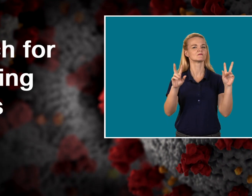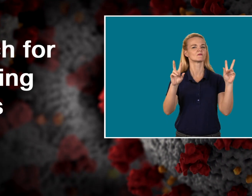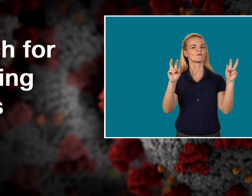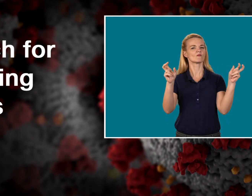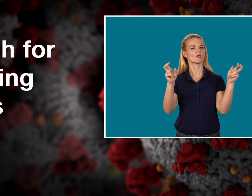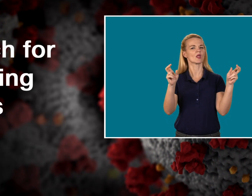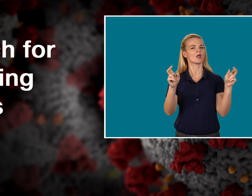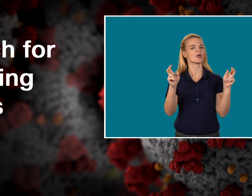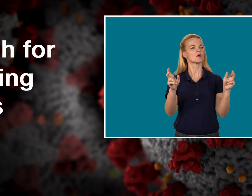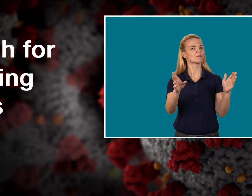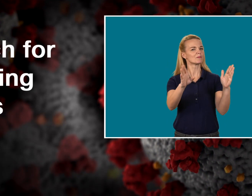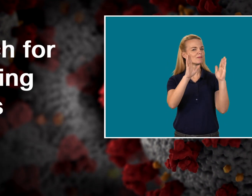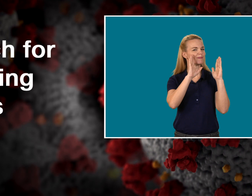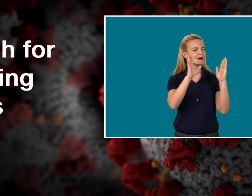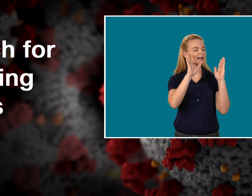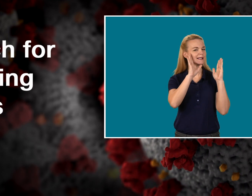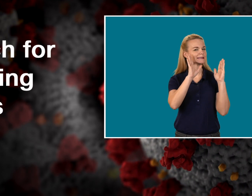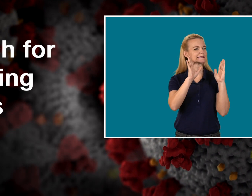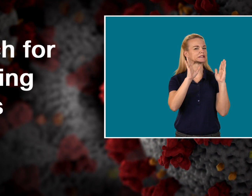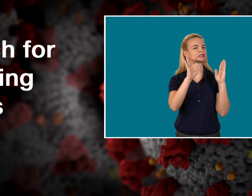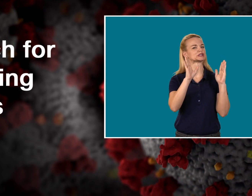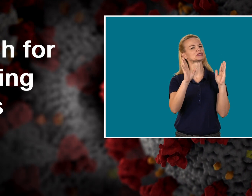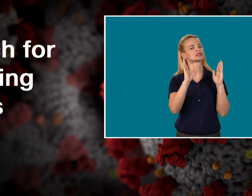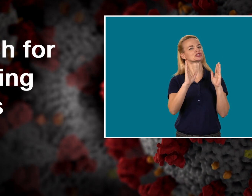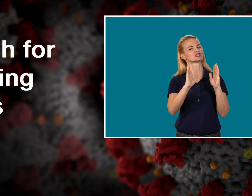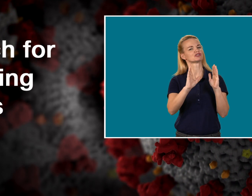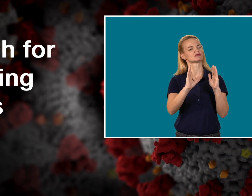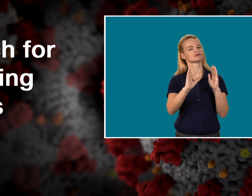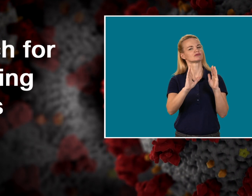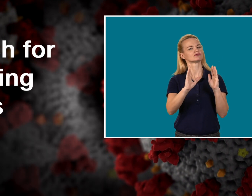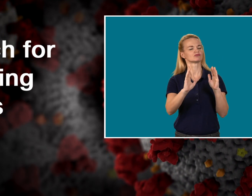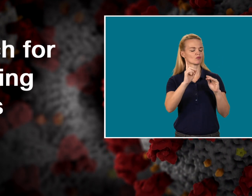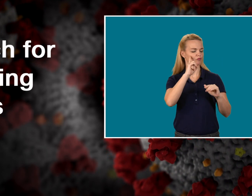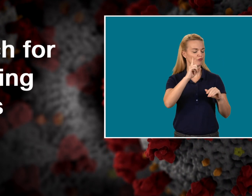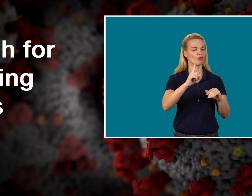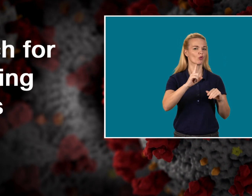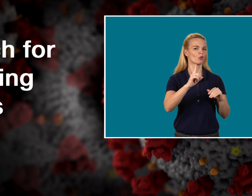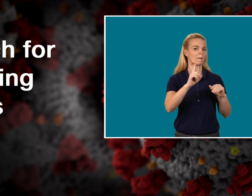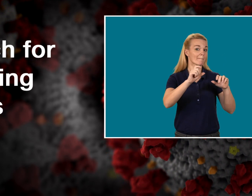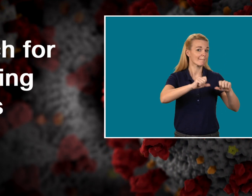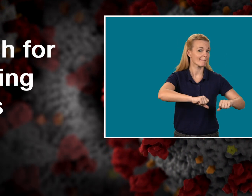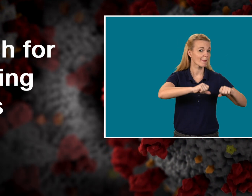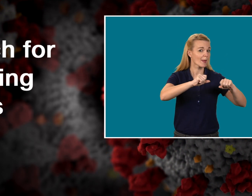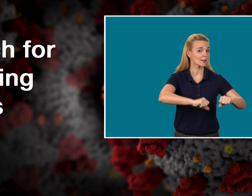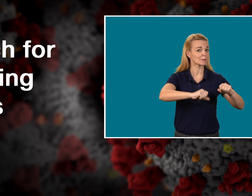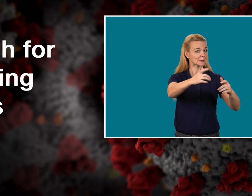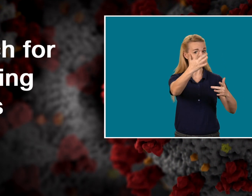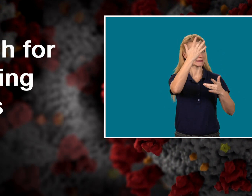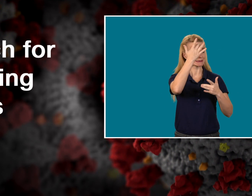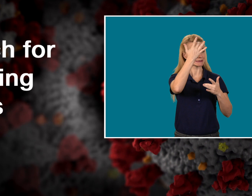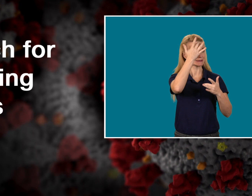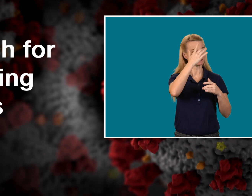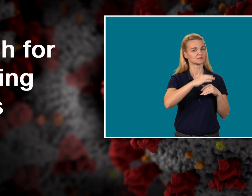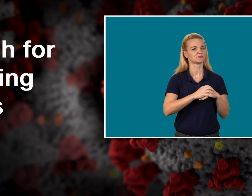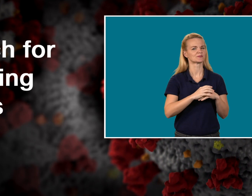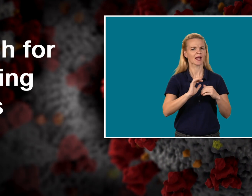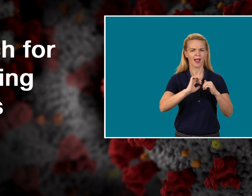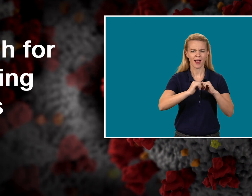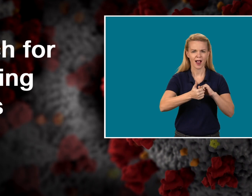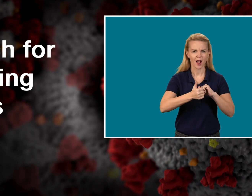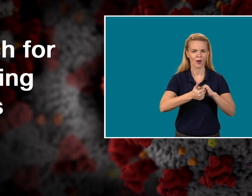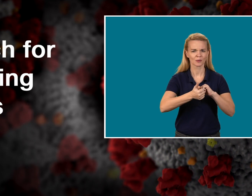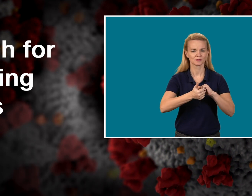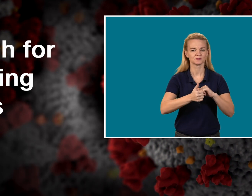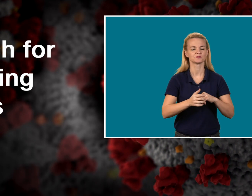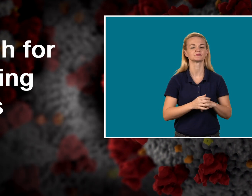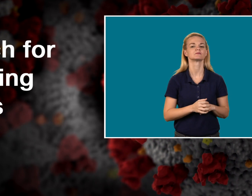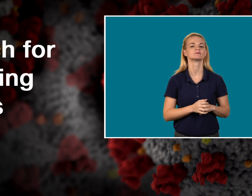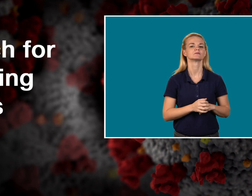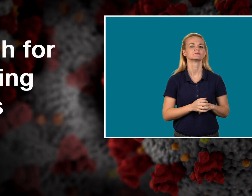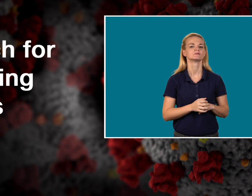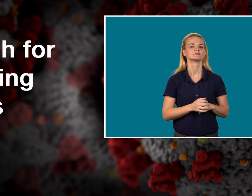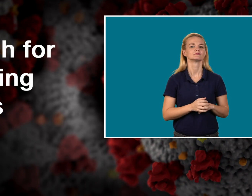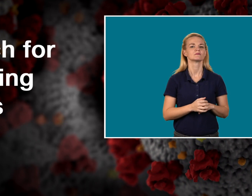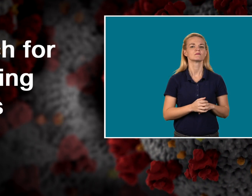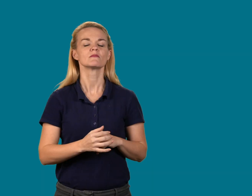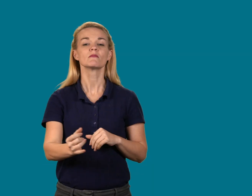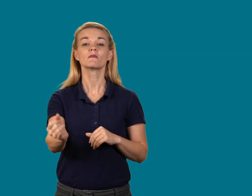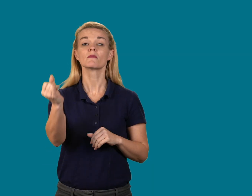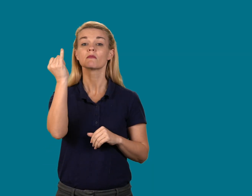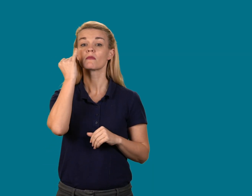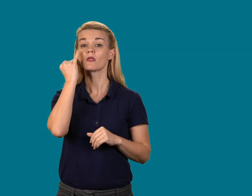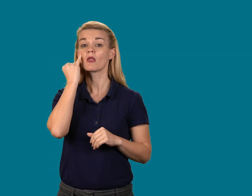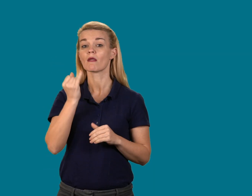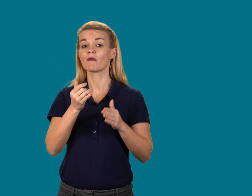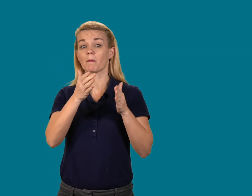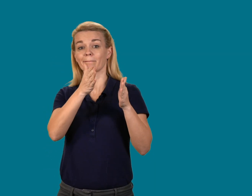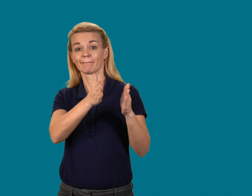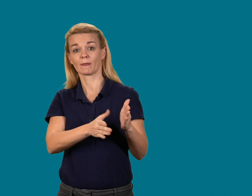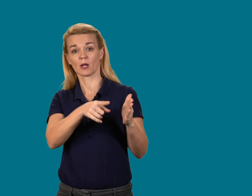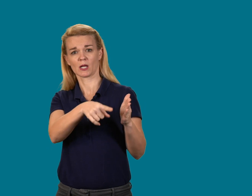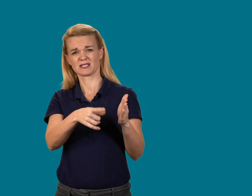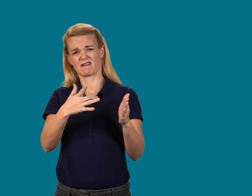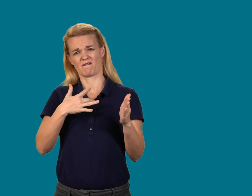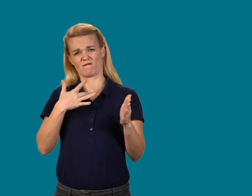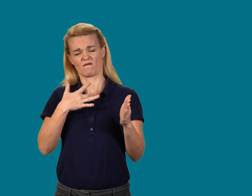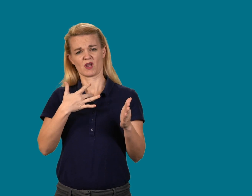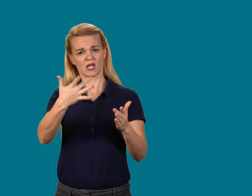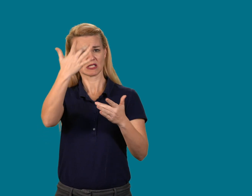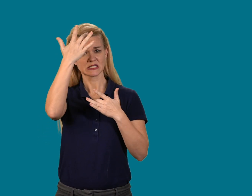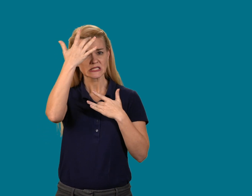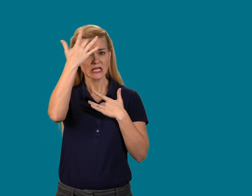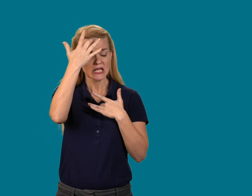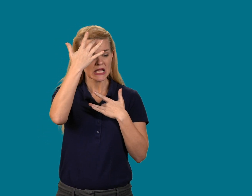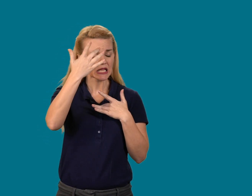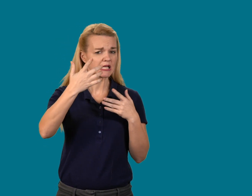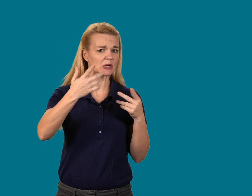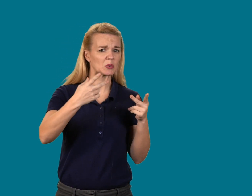Watch for warning signs of serious illness.